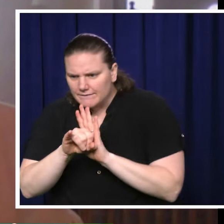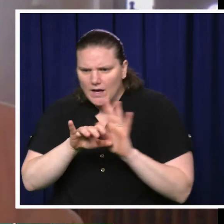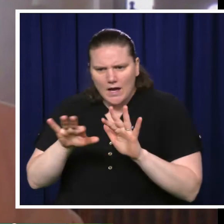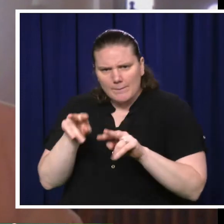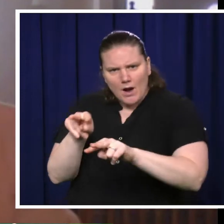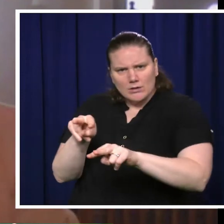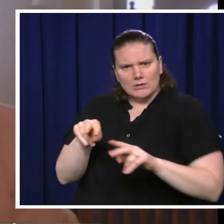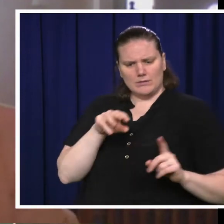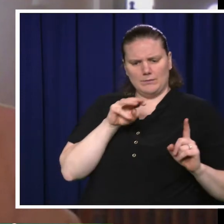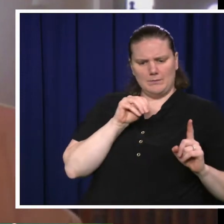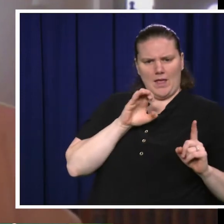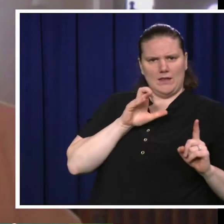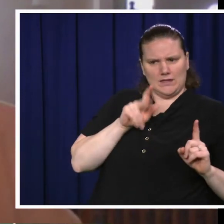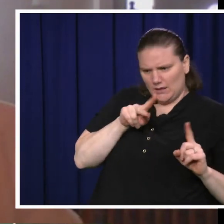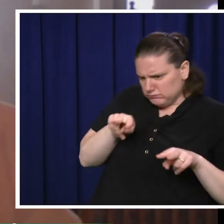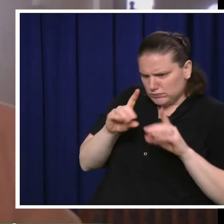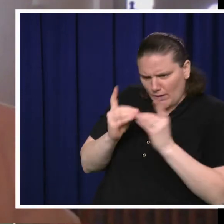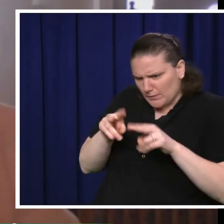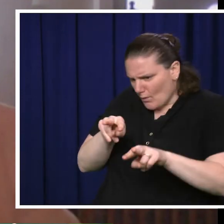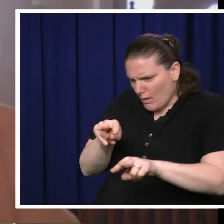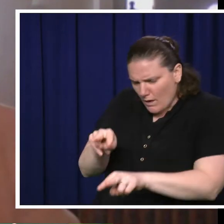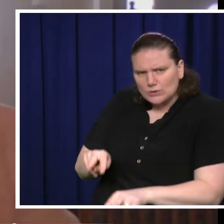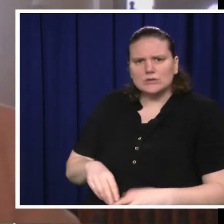All of whom were identified and monitored by Dr. Melnick's